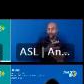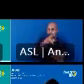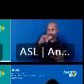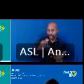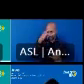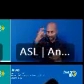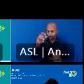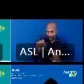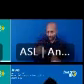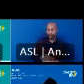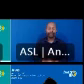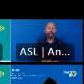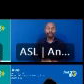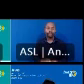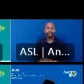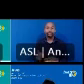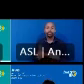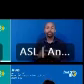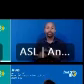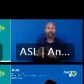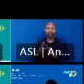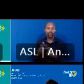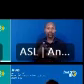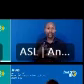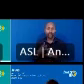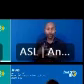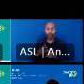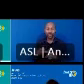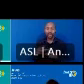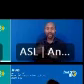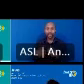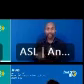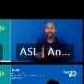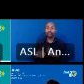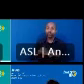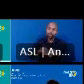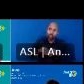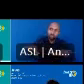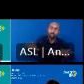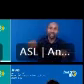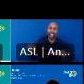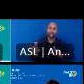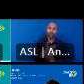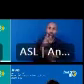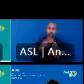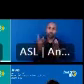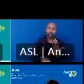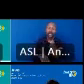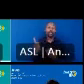We're finding that it is very difficult to get a new program out there to the teachers who may need this.